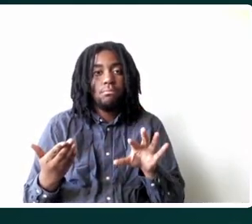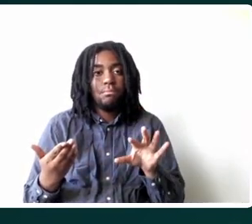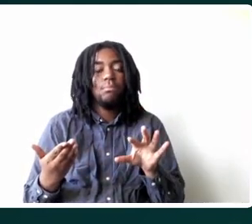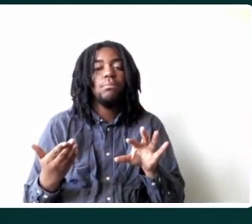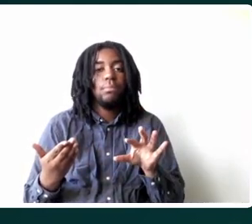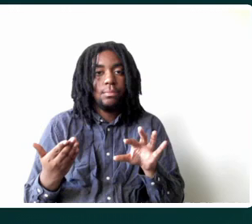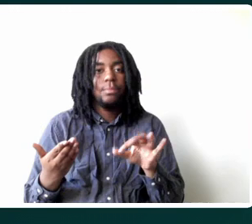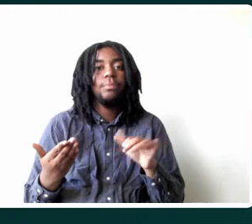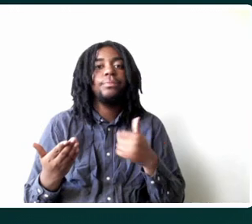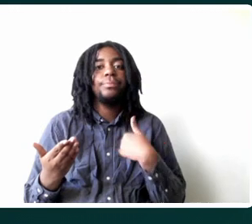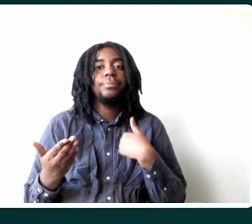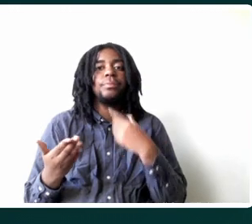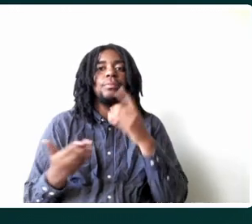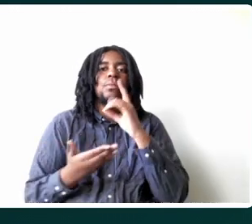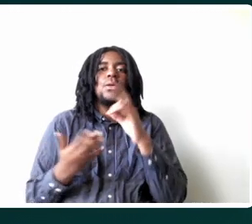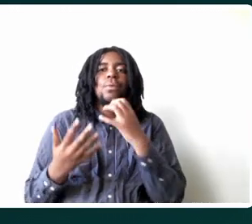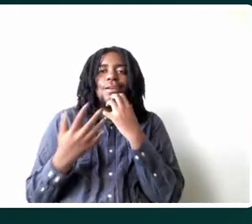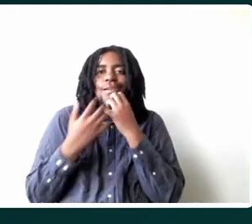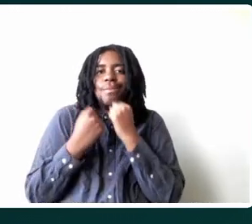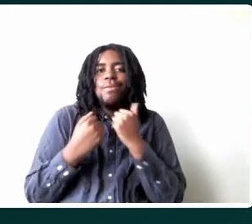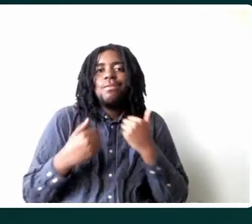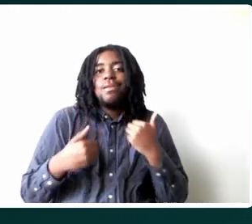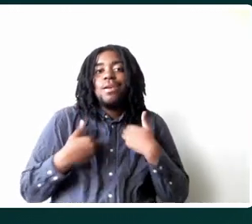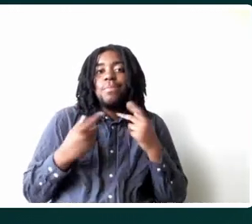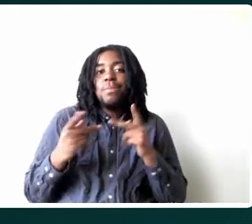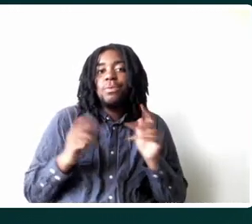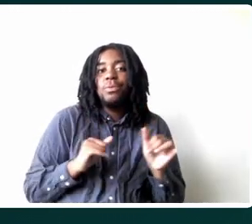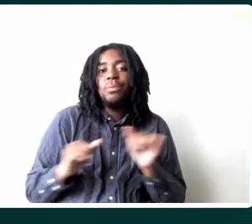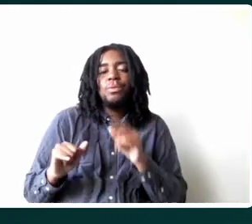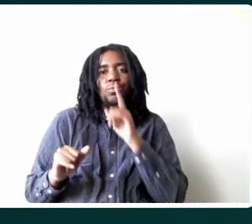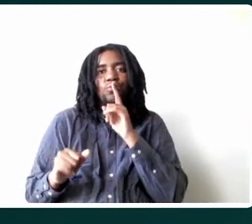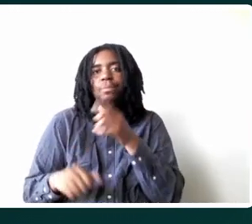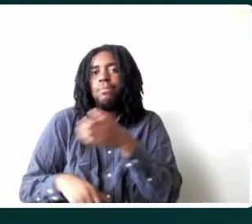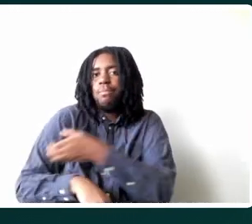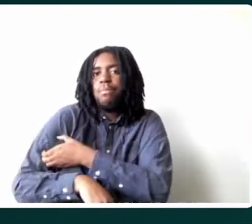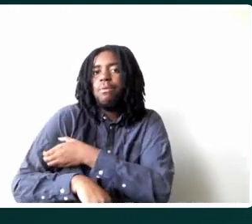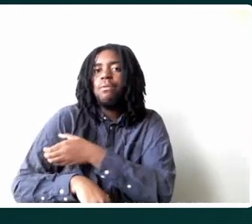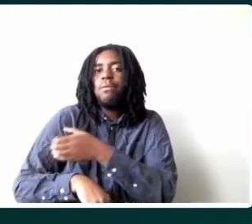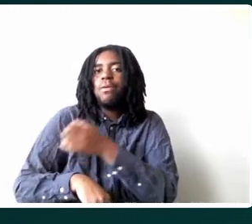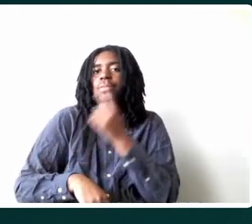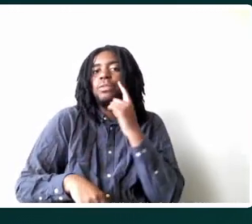about what young people are experiencing. But this is a really powerful experience for teachers too.